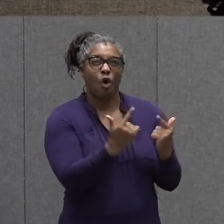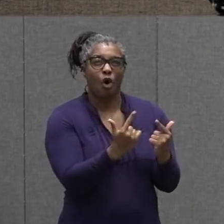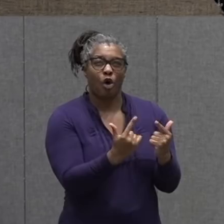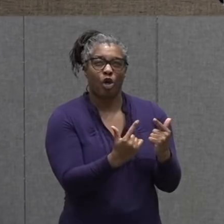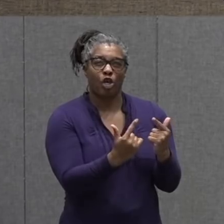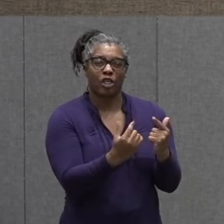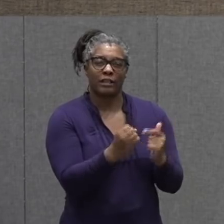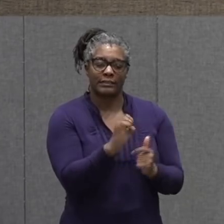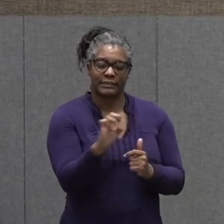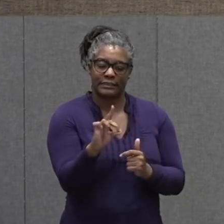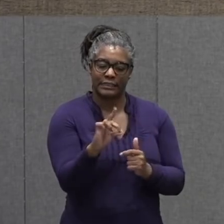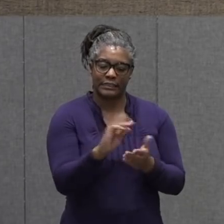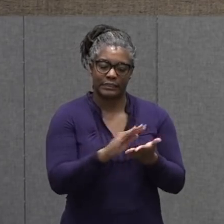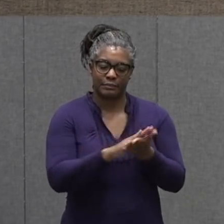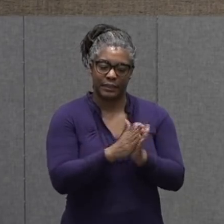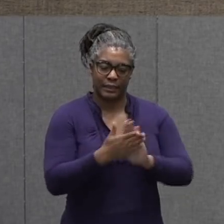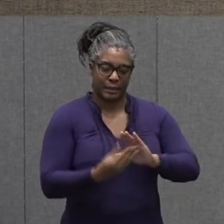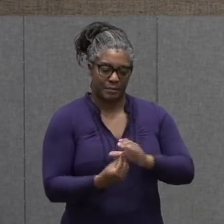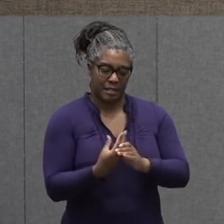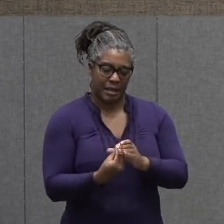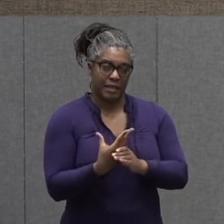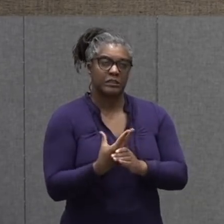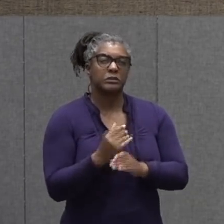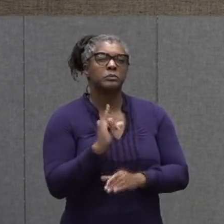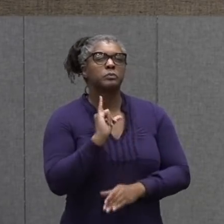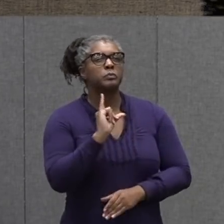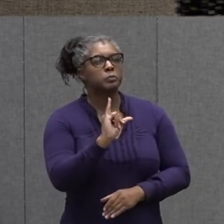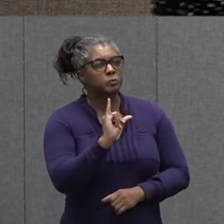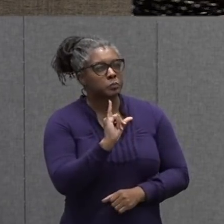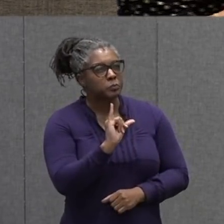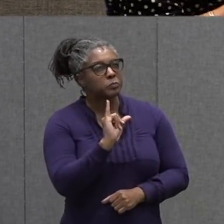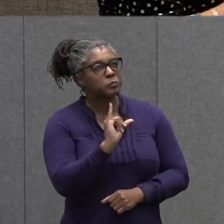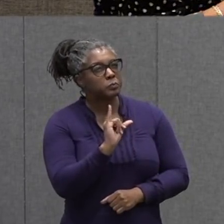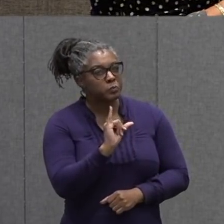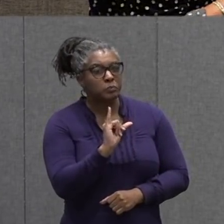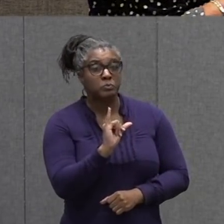I can even underline if I want 'cause that information is important.